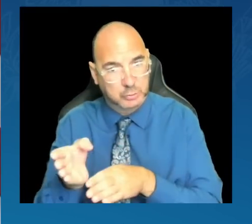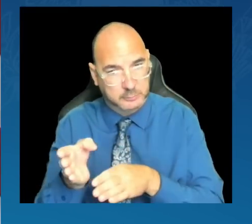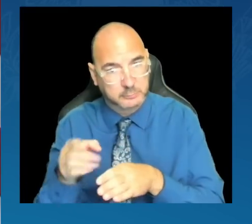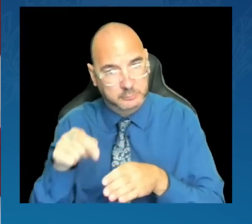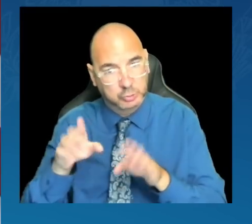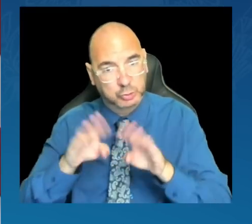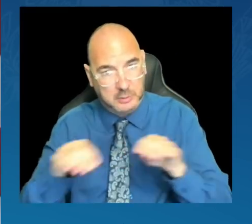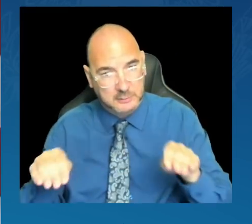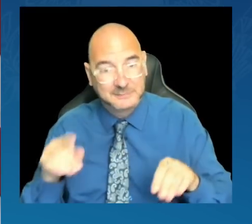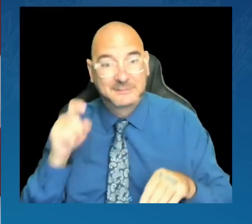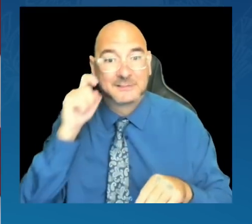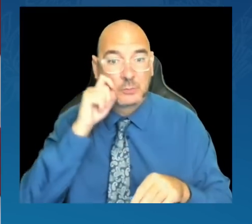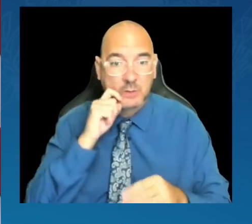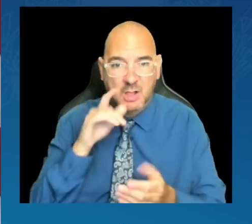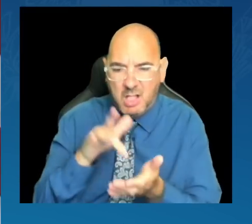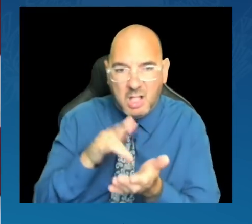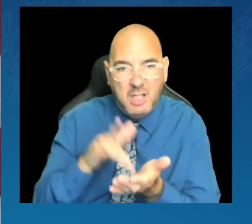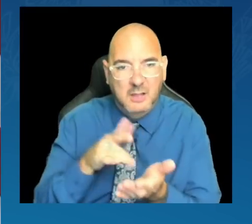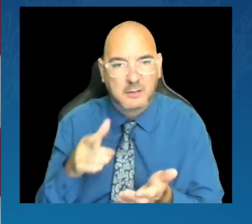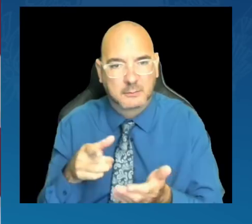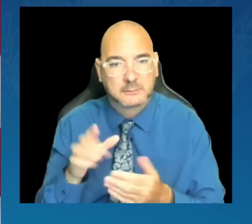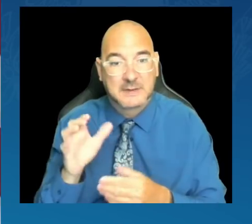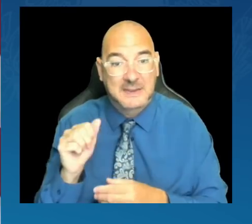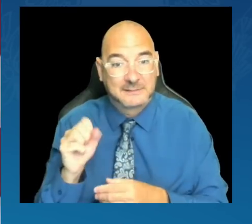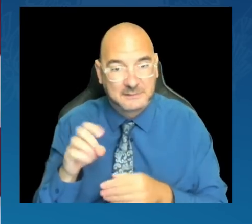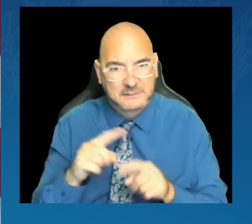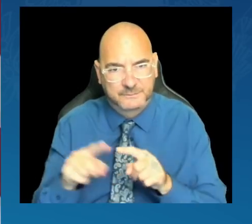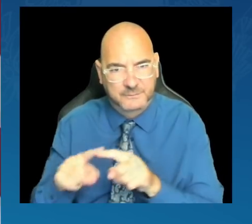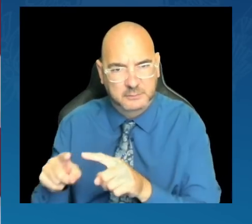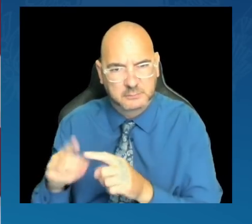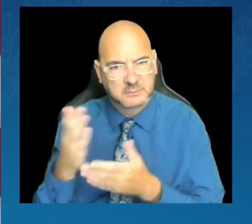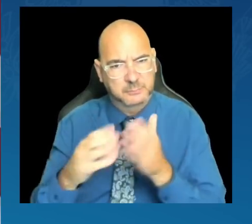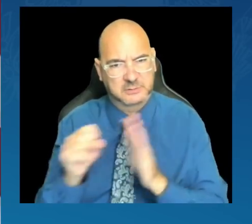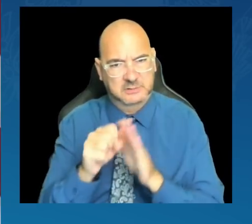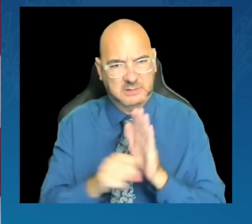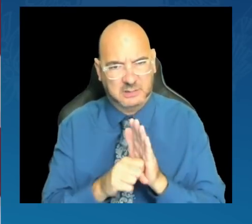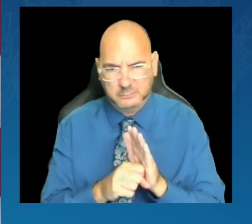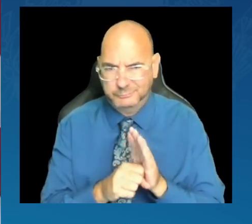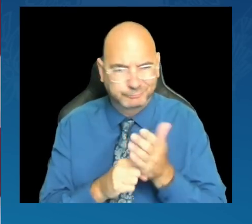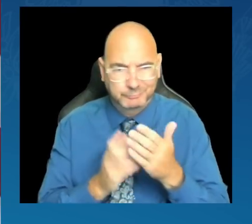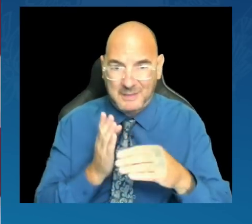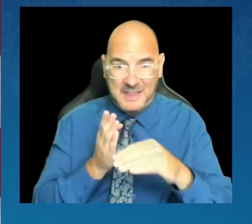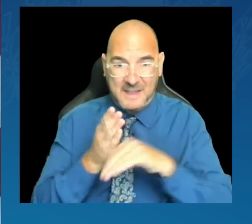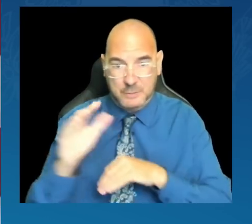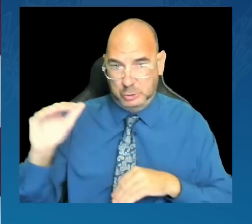The idea that, in some states, after a child or a woman or a man -- but in particular,